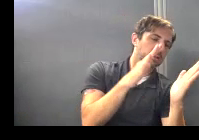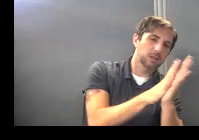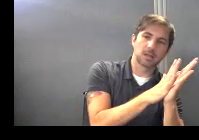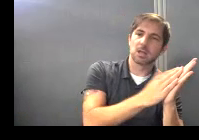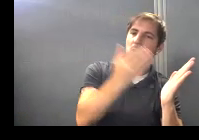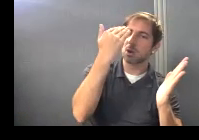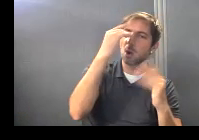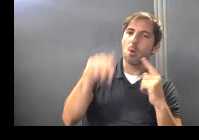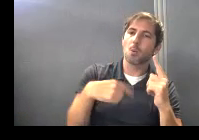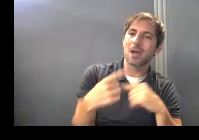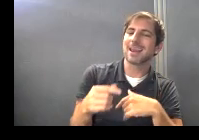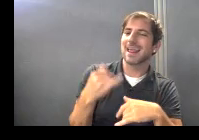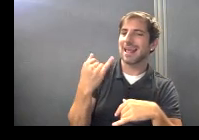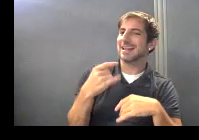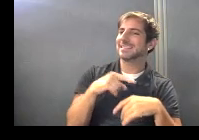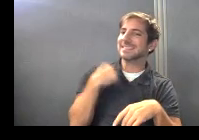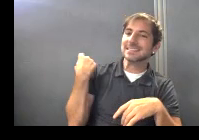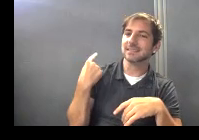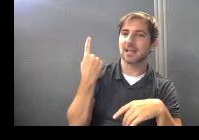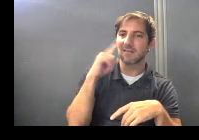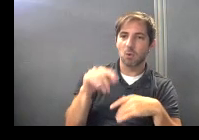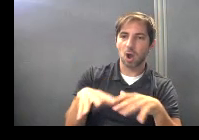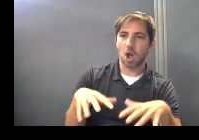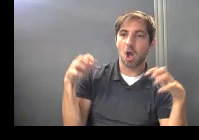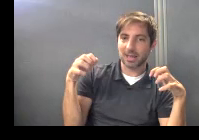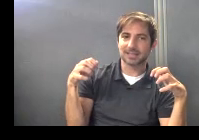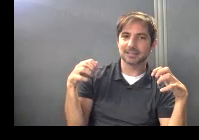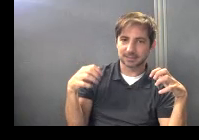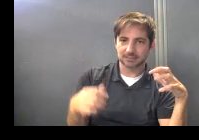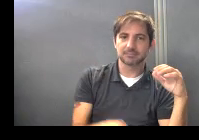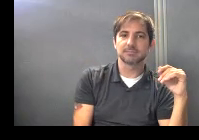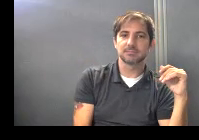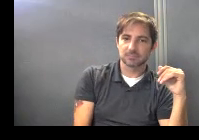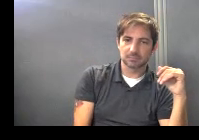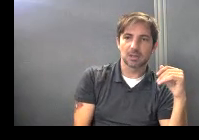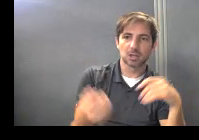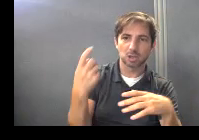THE AUDIENCE. THERE ARE COST EFFECTIVE AND DIY OPTIONS AVAILABLE.